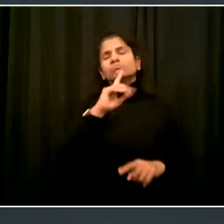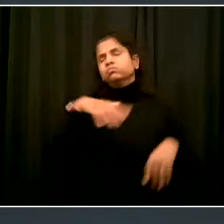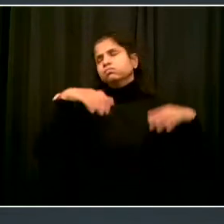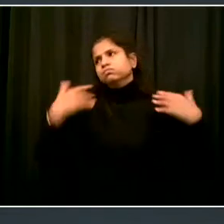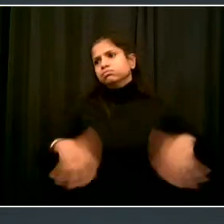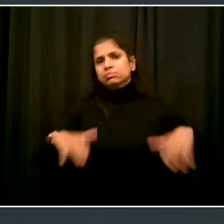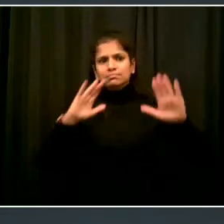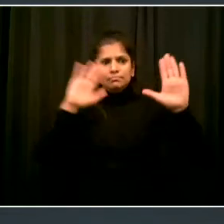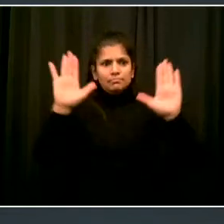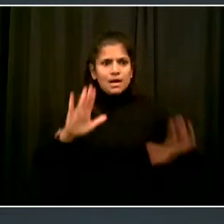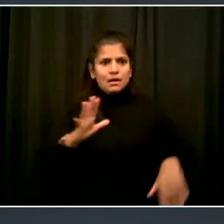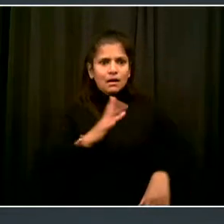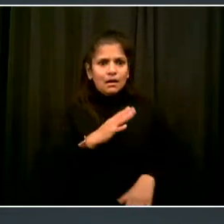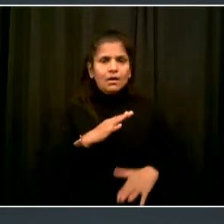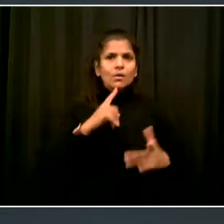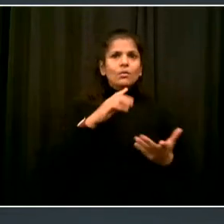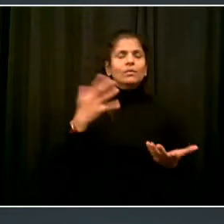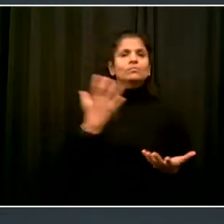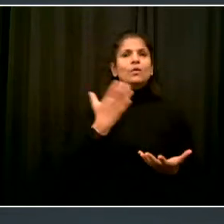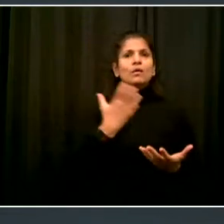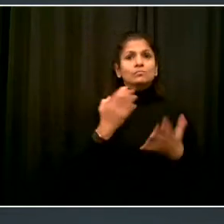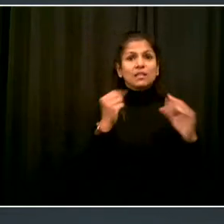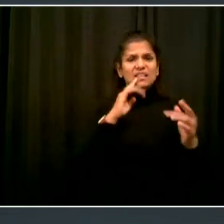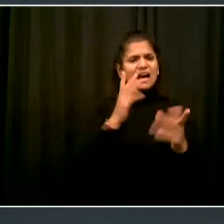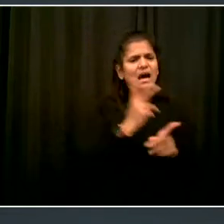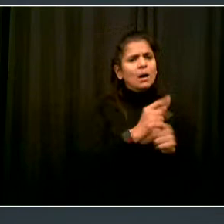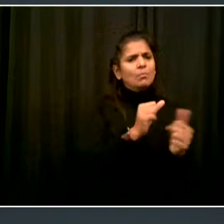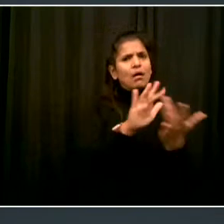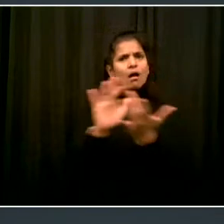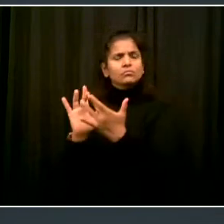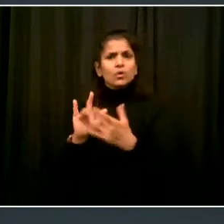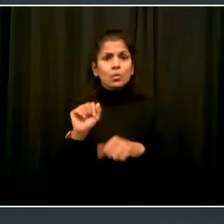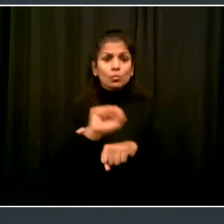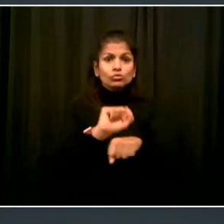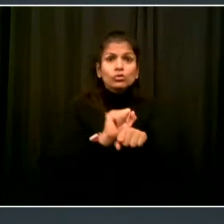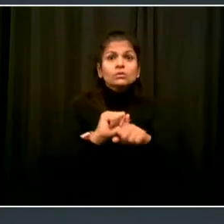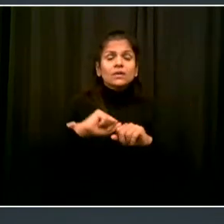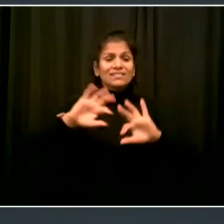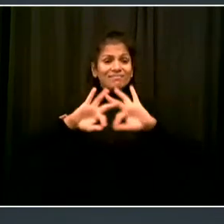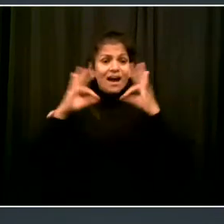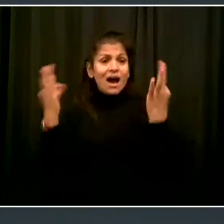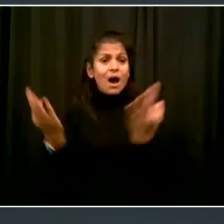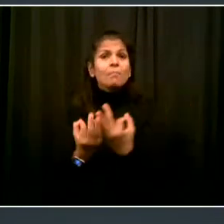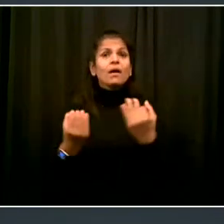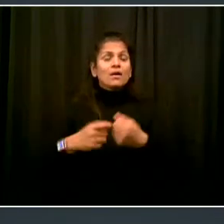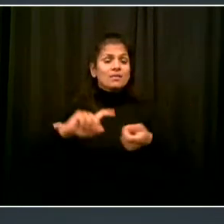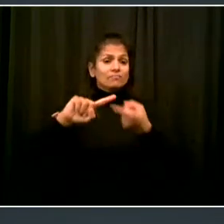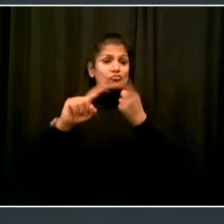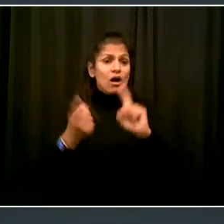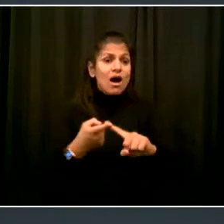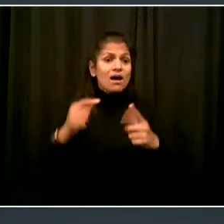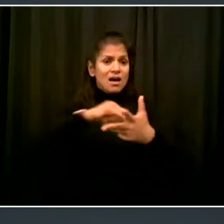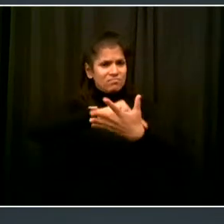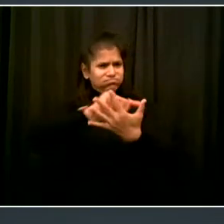WE MAY HAVE SPOKEN TO A FAMILY MEMBER ON A DVIDVIO ATCHCH . AND THAT'S NOT BEEN EASY FOR MANY NEW YKORORERSS